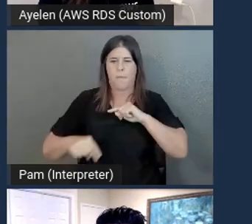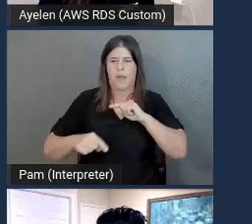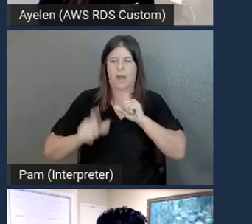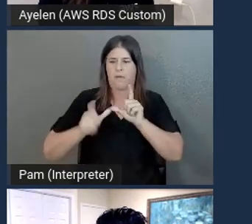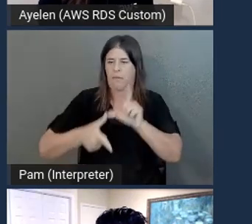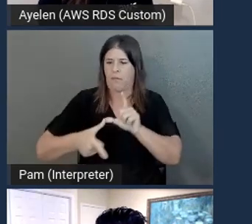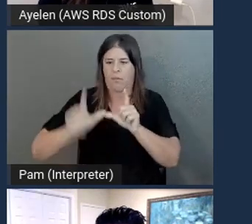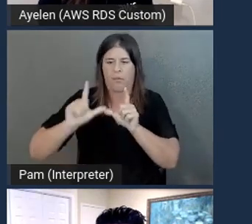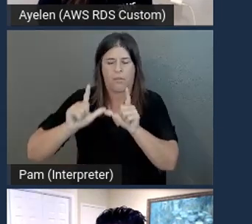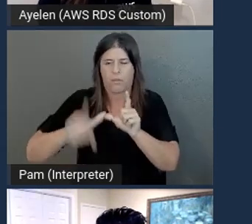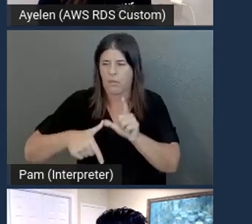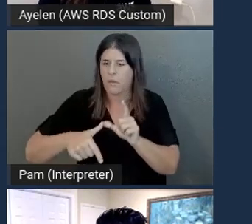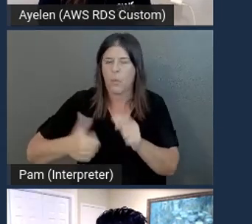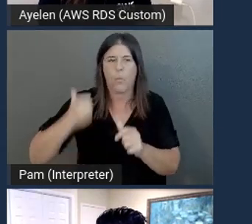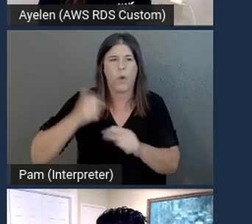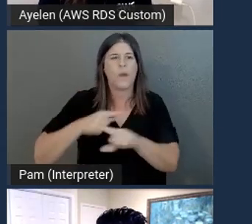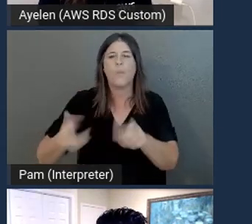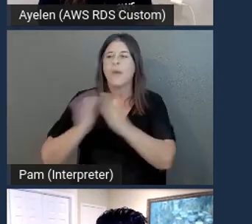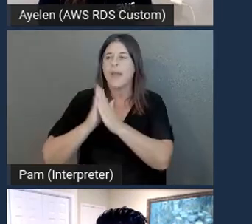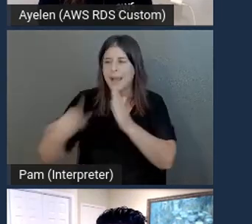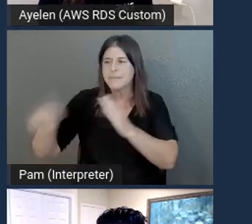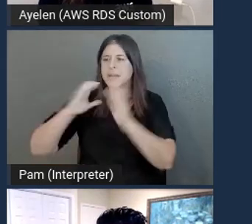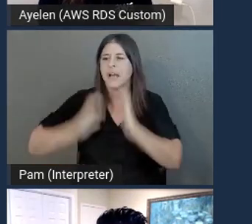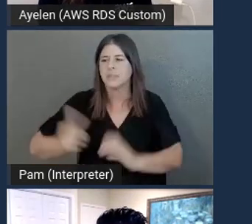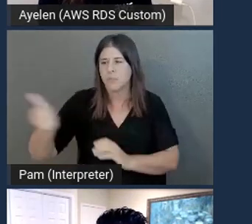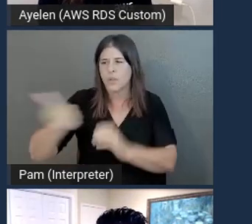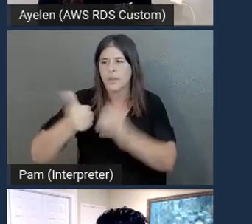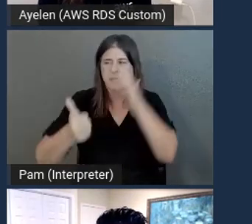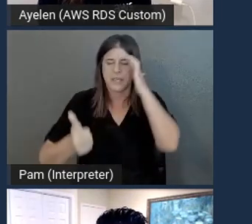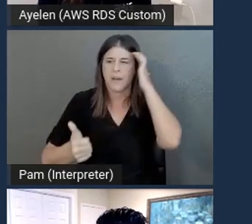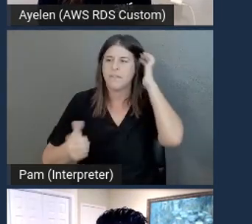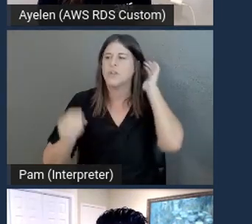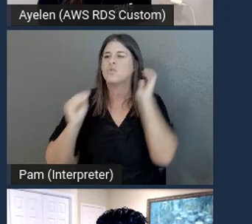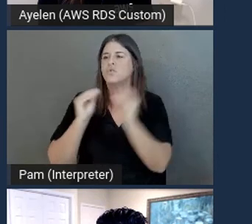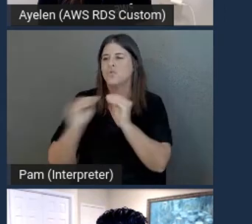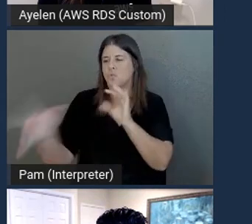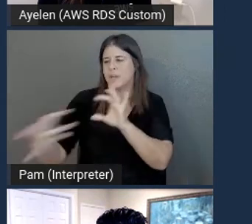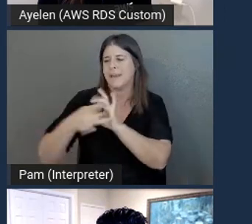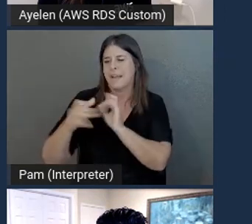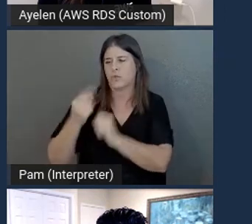And we are going to ask the customer to fix, to connect to the horse and fix the issue.